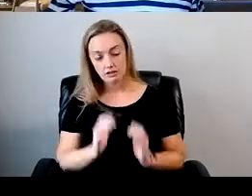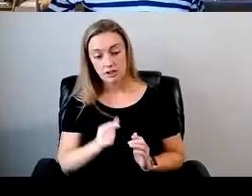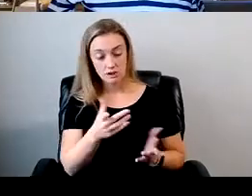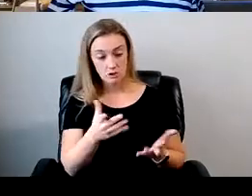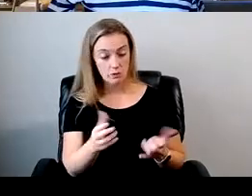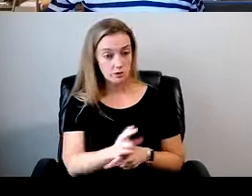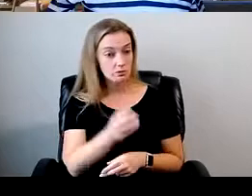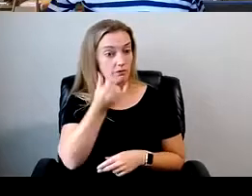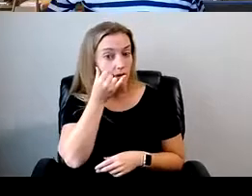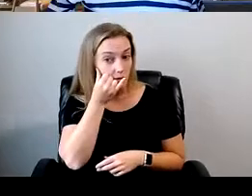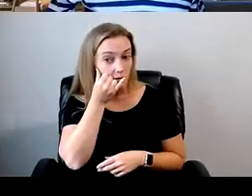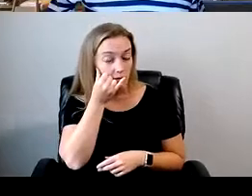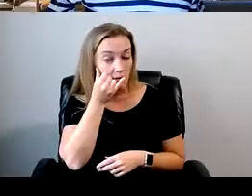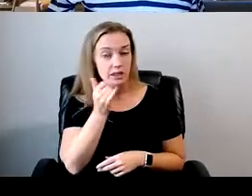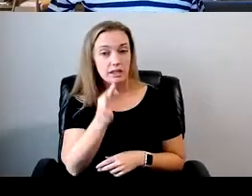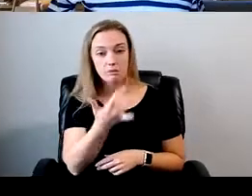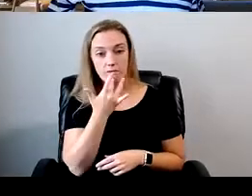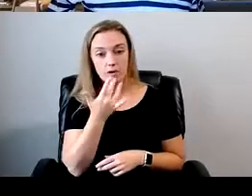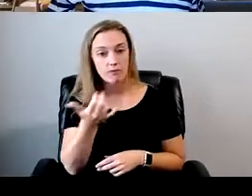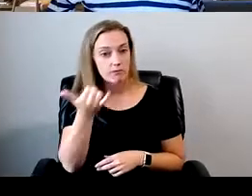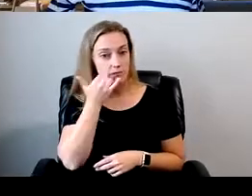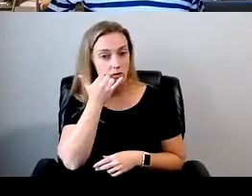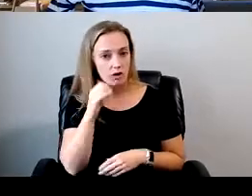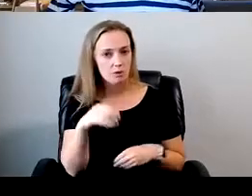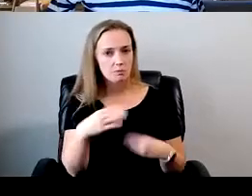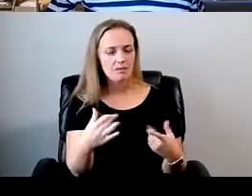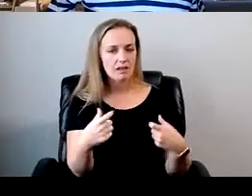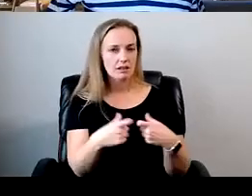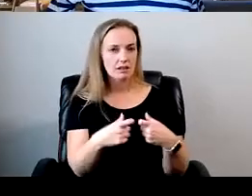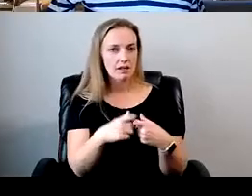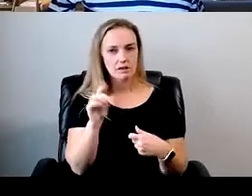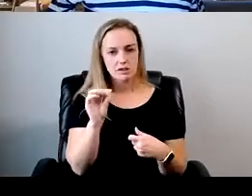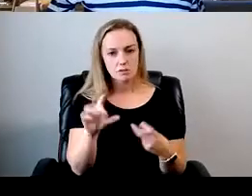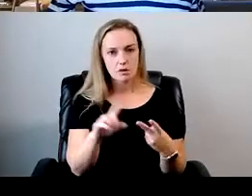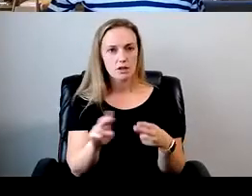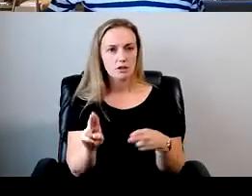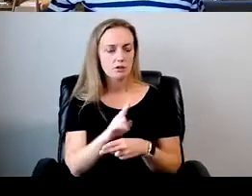I mean, they want to use a phone and providing electronic documents and using accessibility checkers to ensure